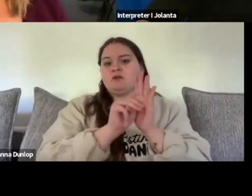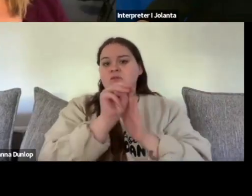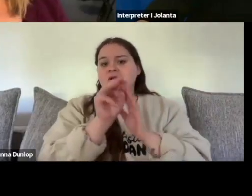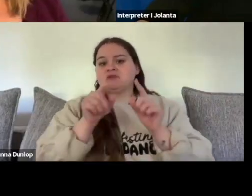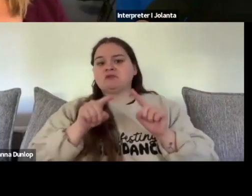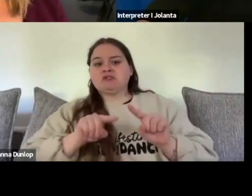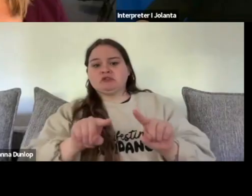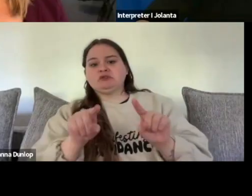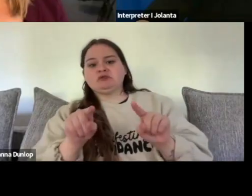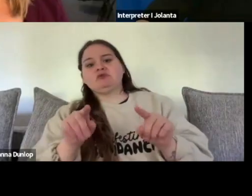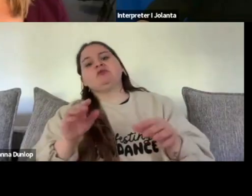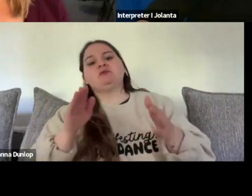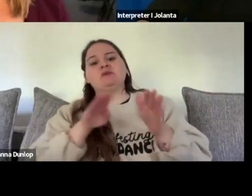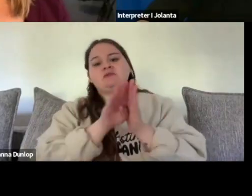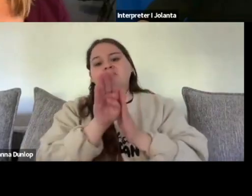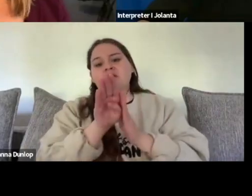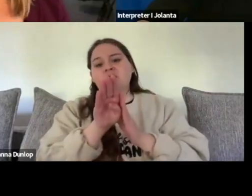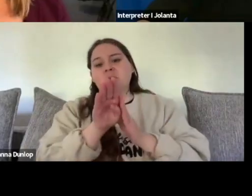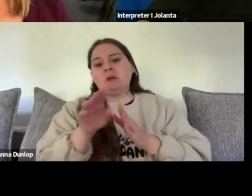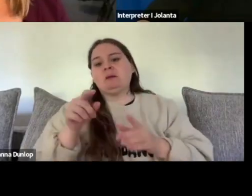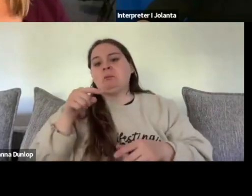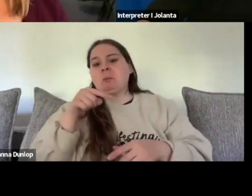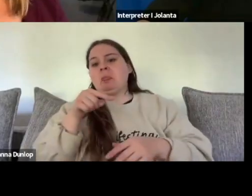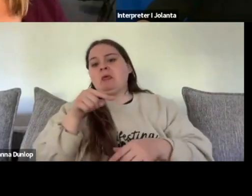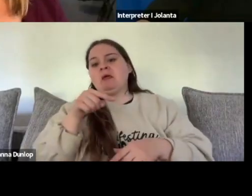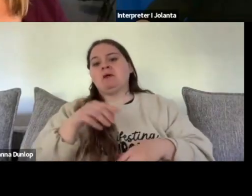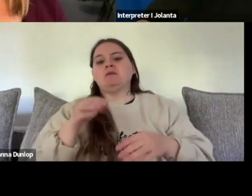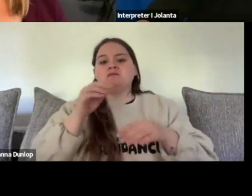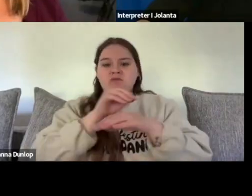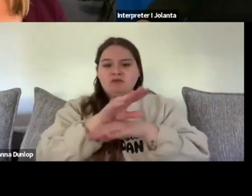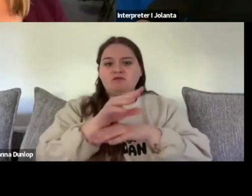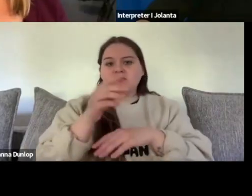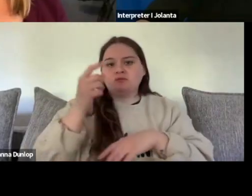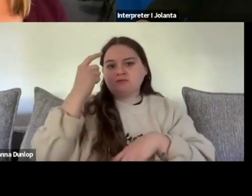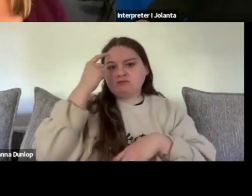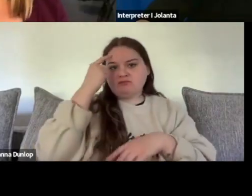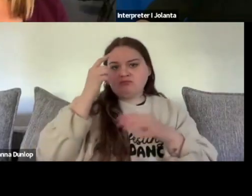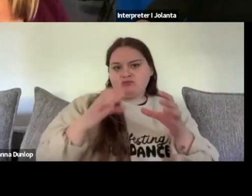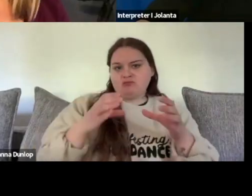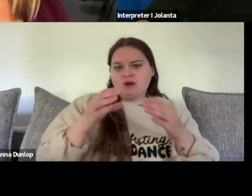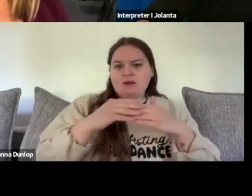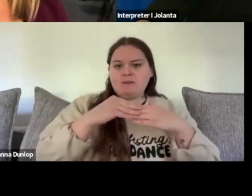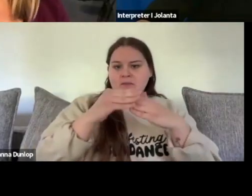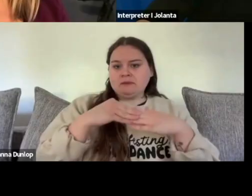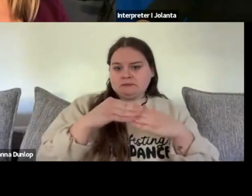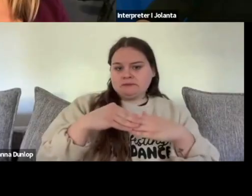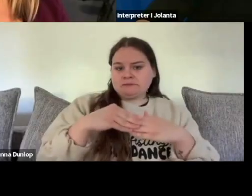second the effects of maturation on brain